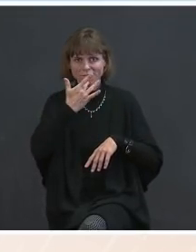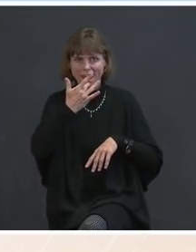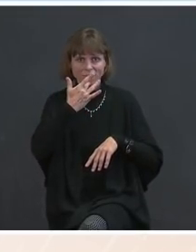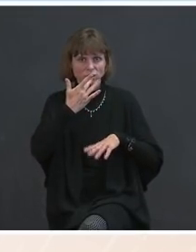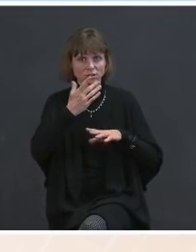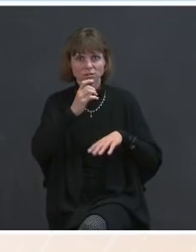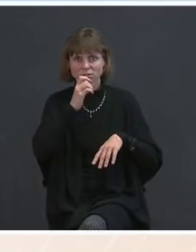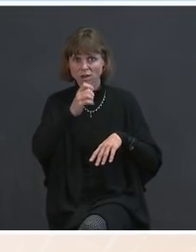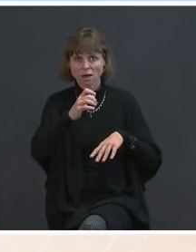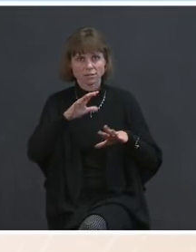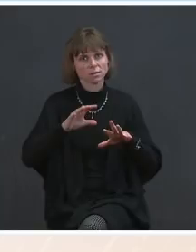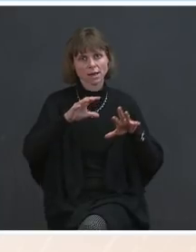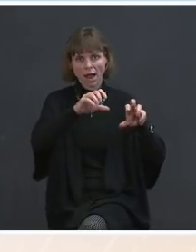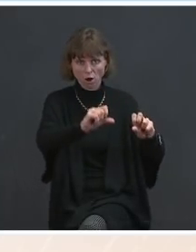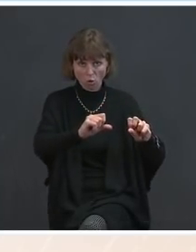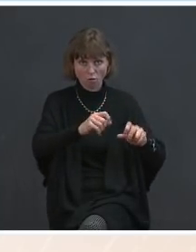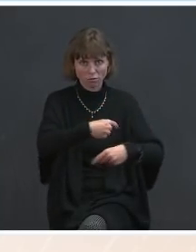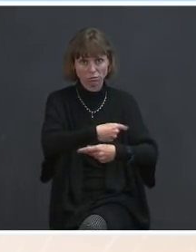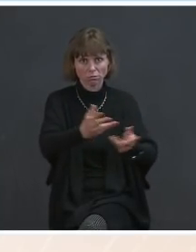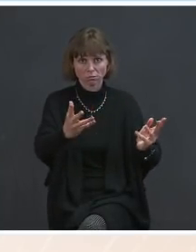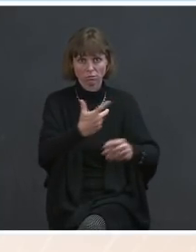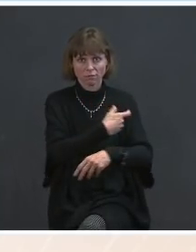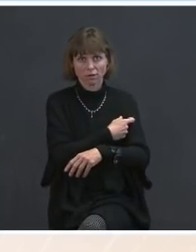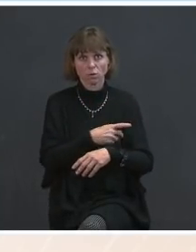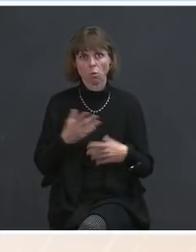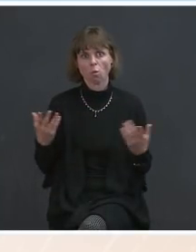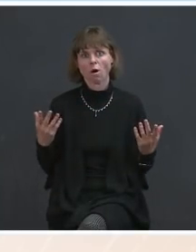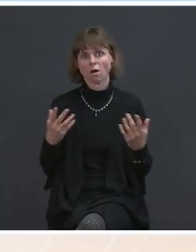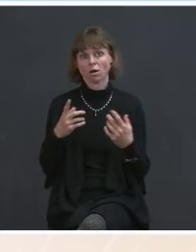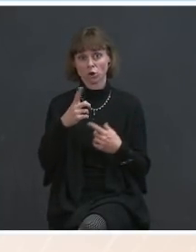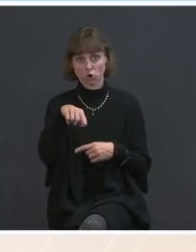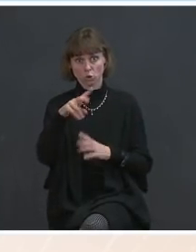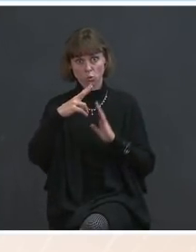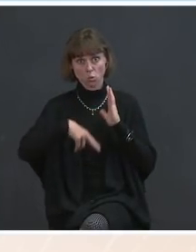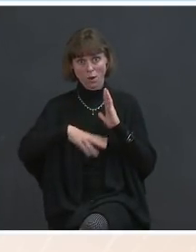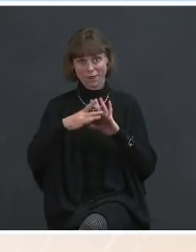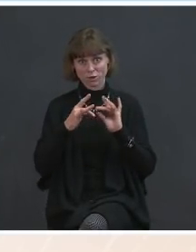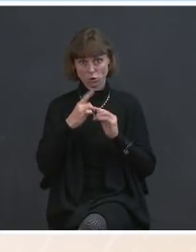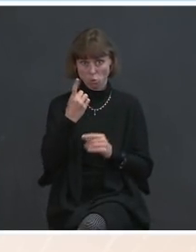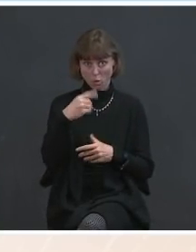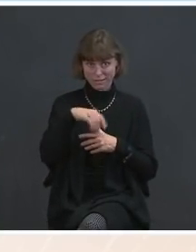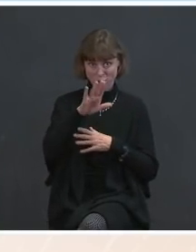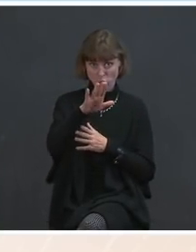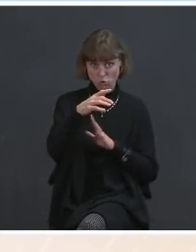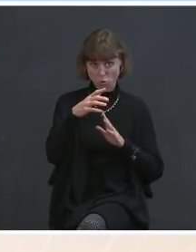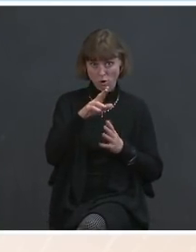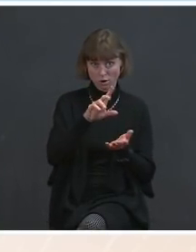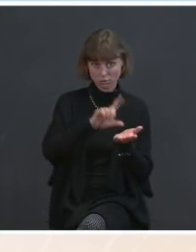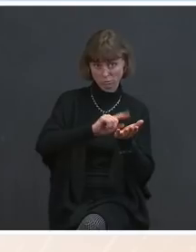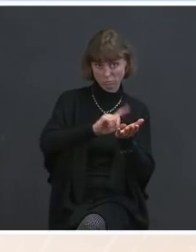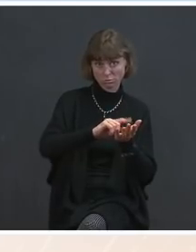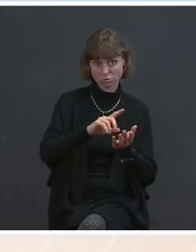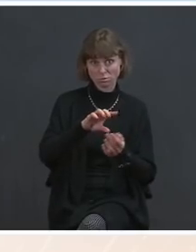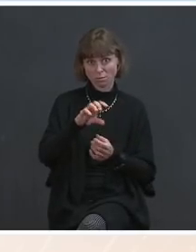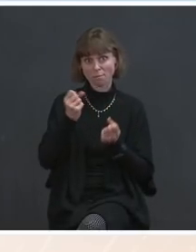Ms. Psaki: Well, first, let me say we all read those stories -- one was in your outlet; there are a number of other stories out there.